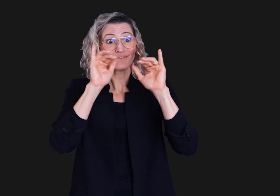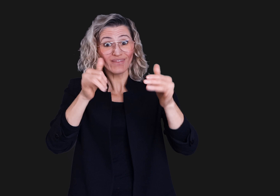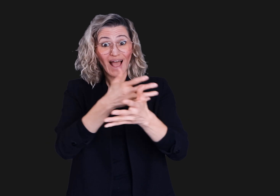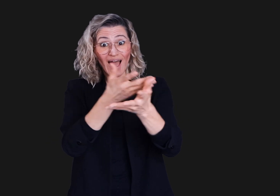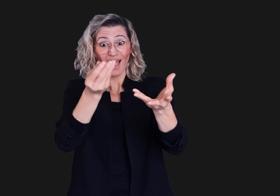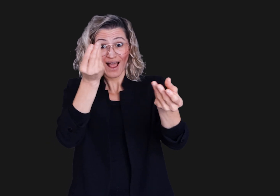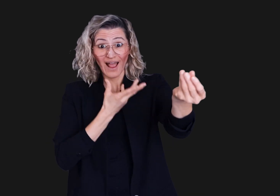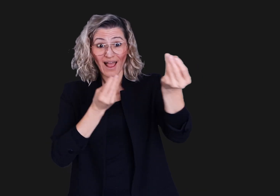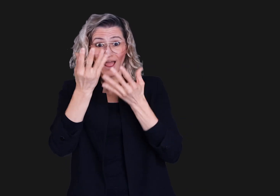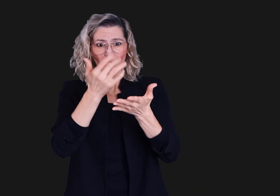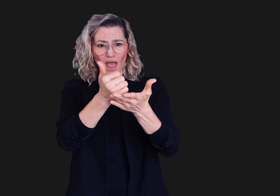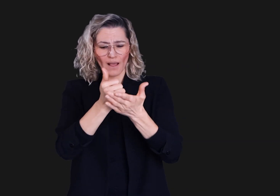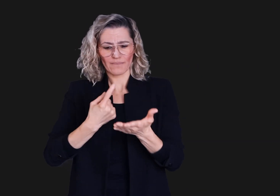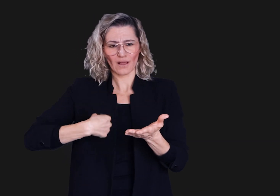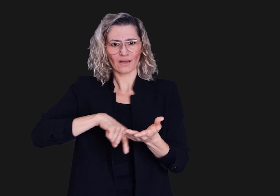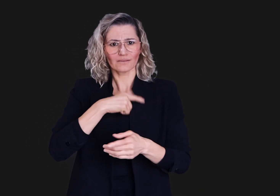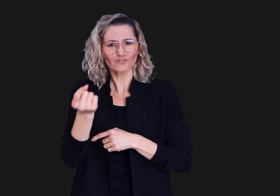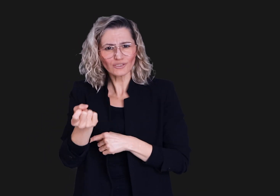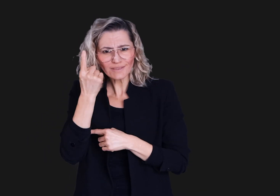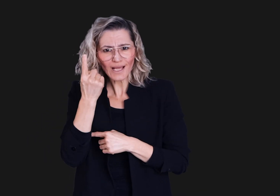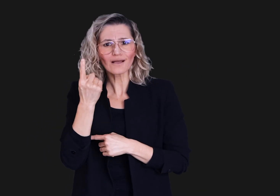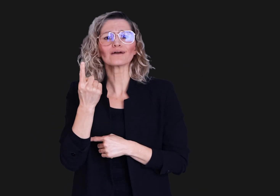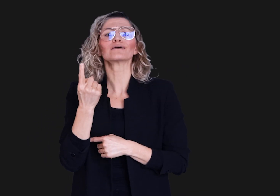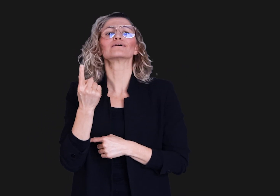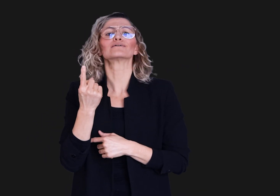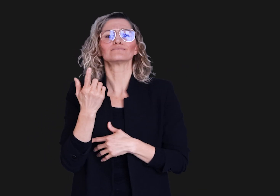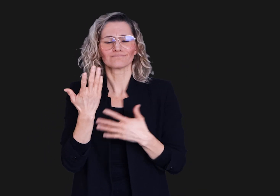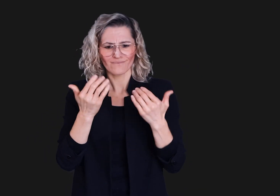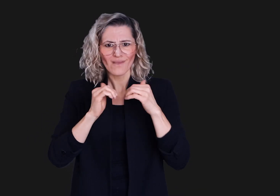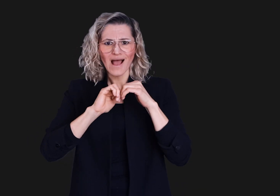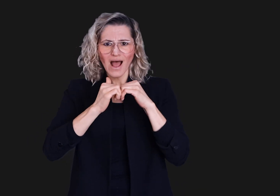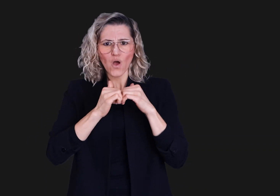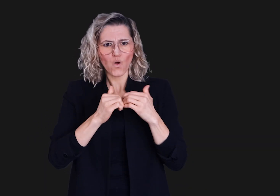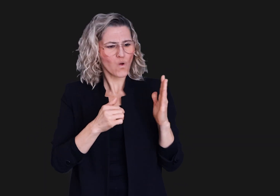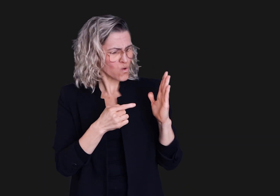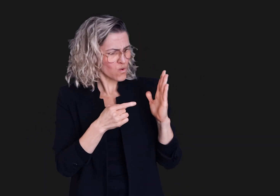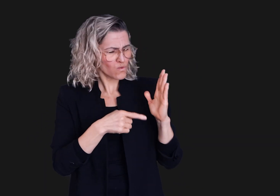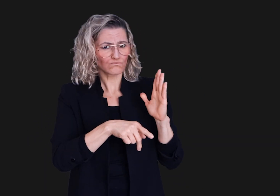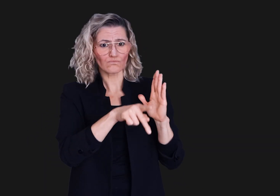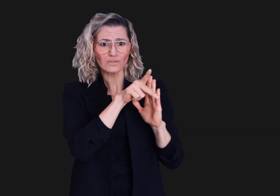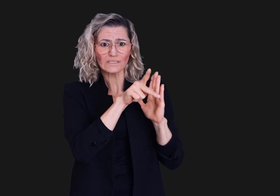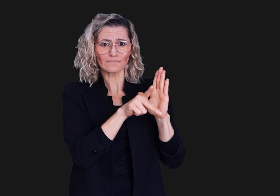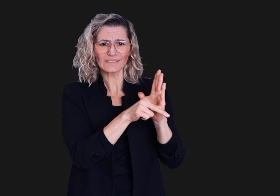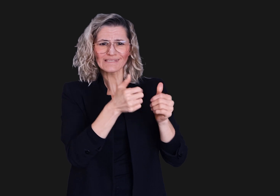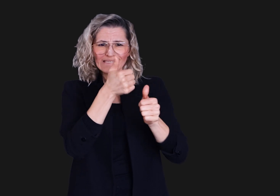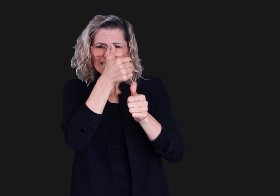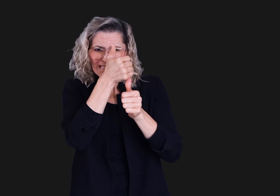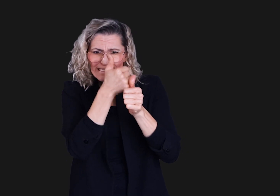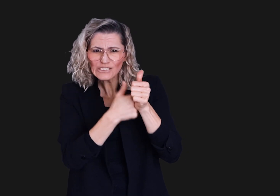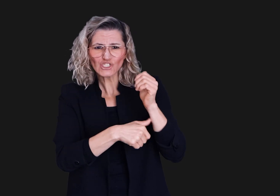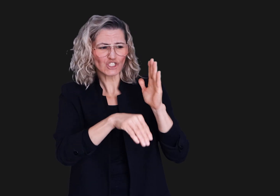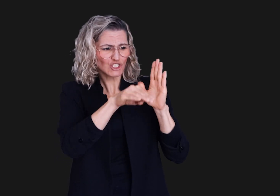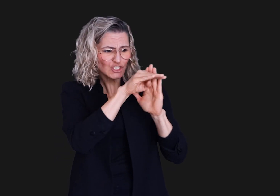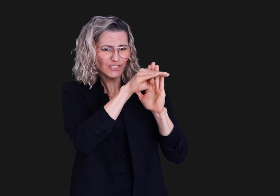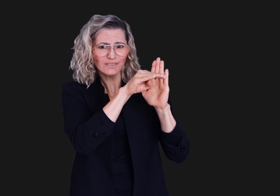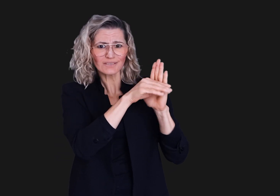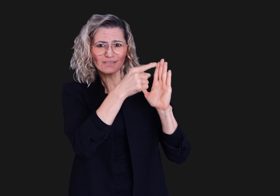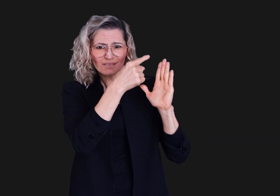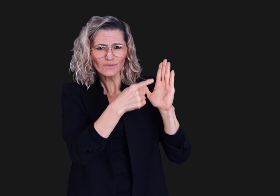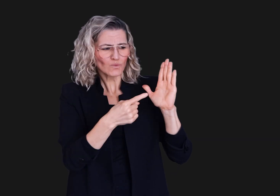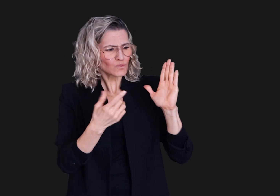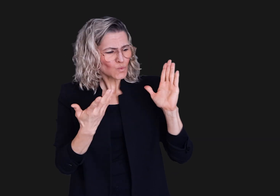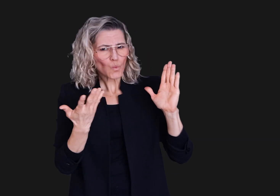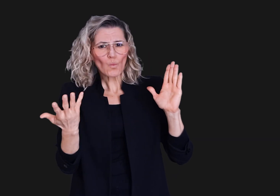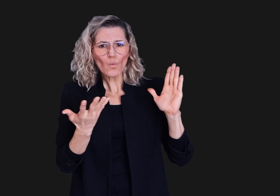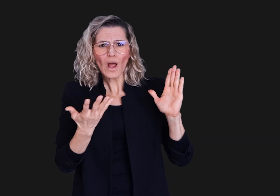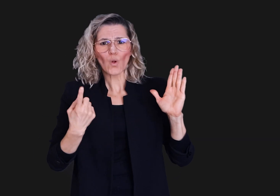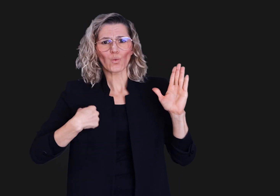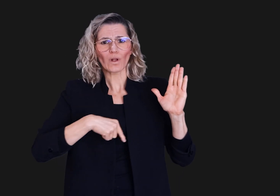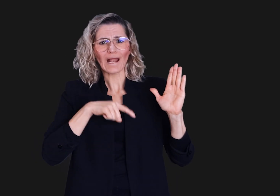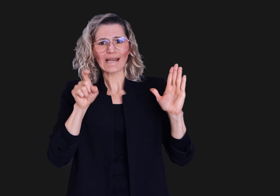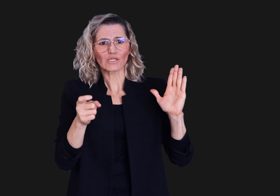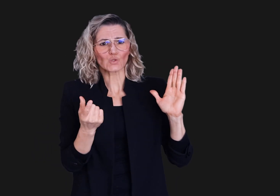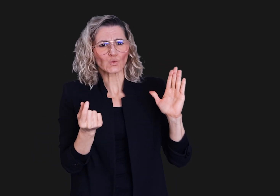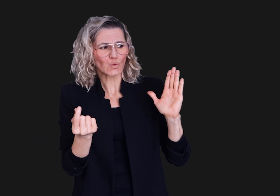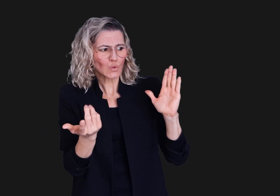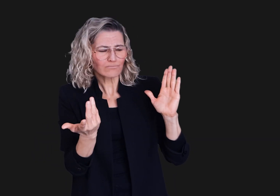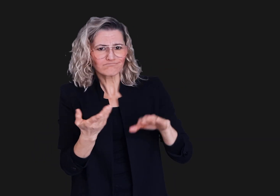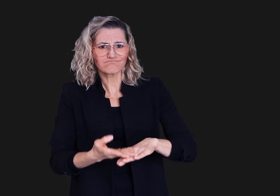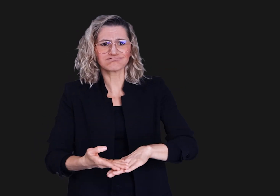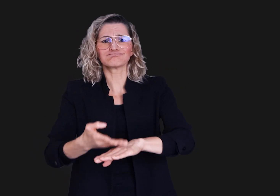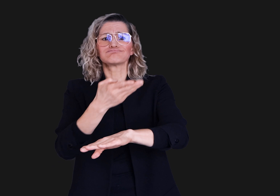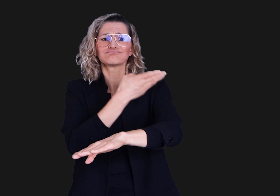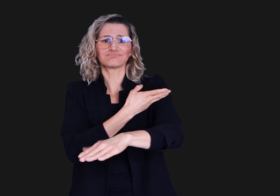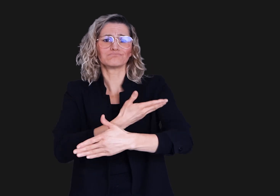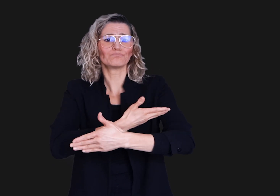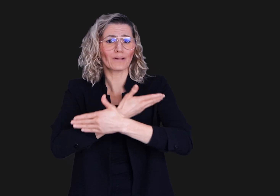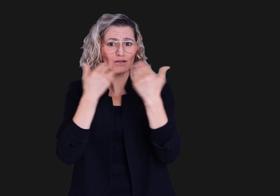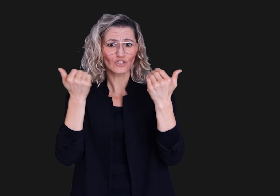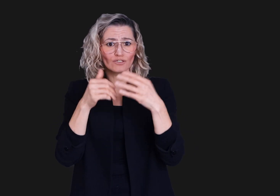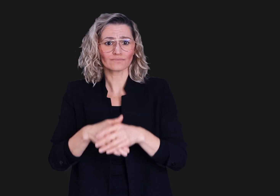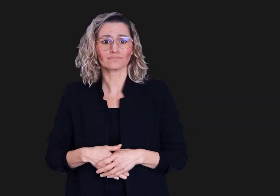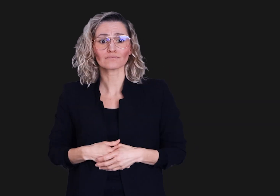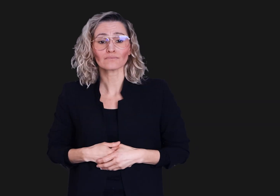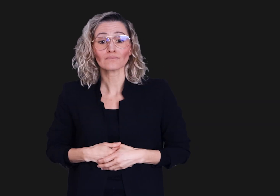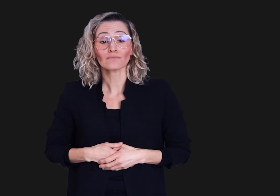This helped us to understand where we need to do better when it comes to each of these principles.